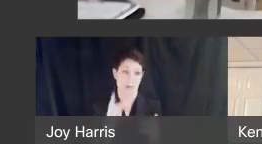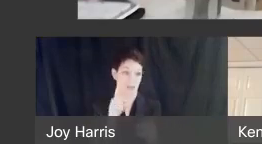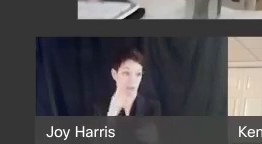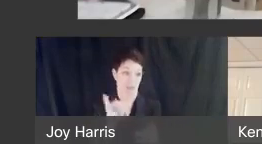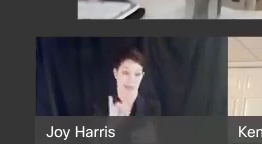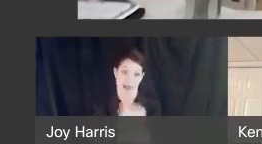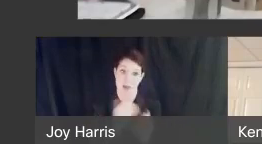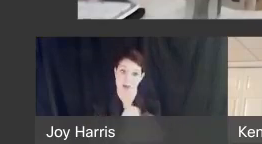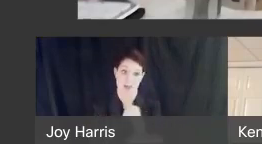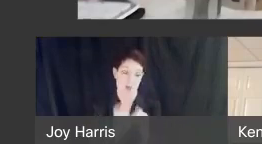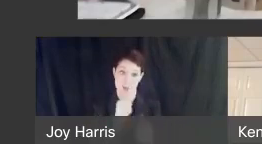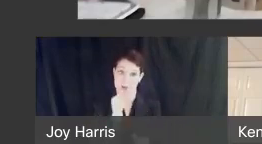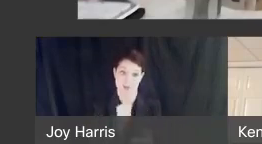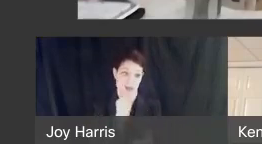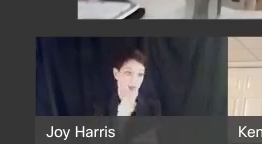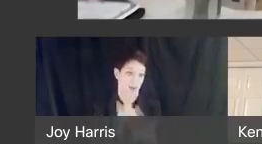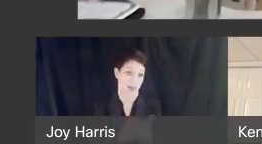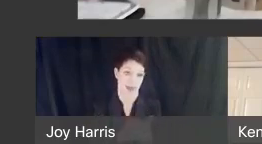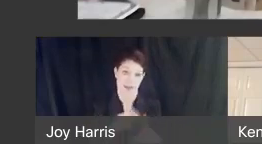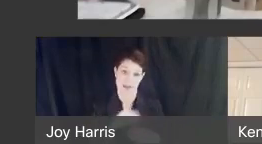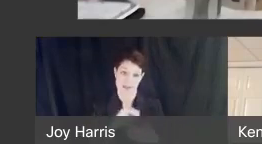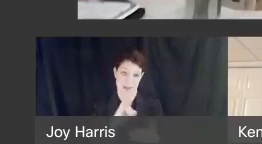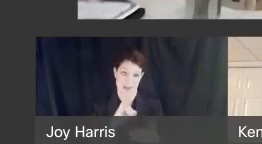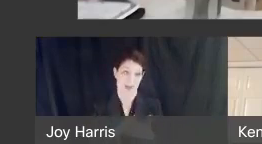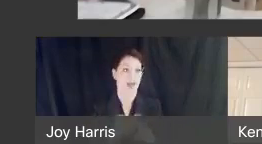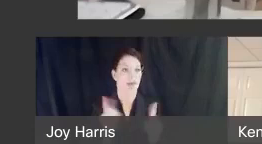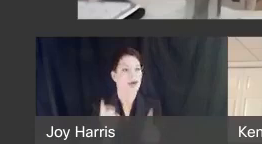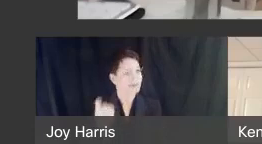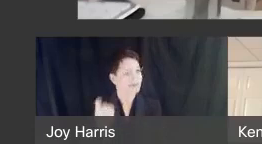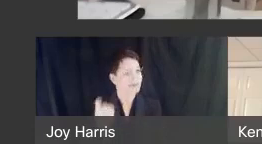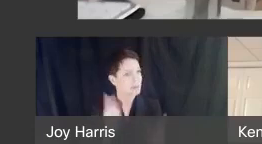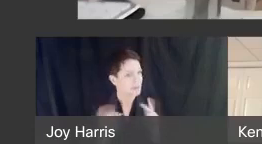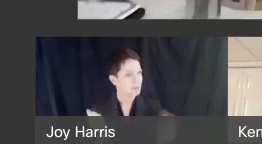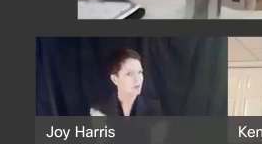but, so it's somewhat understandable why people might not want to identify.